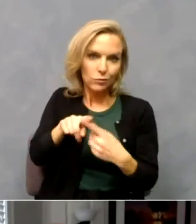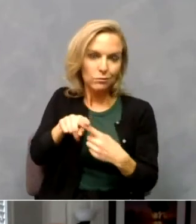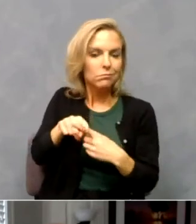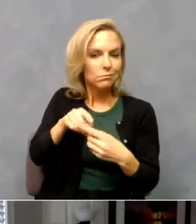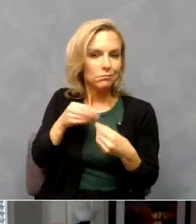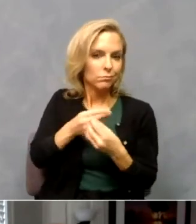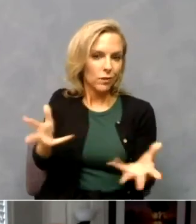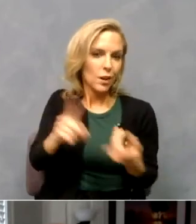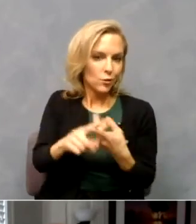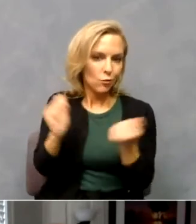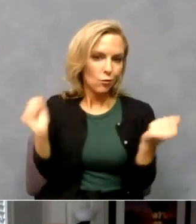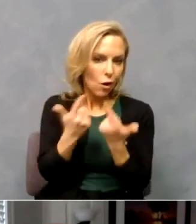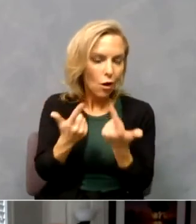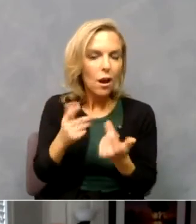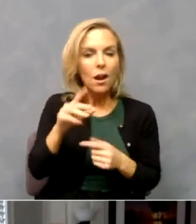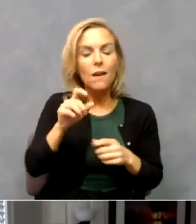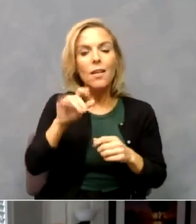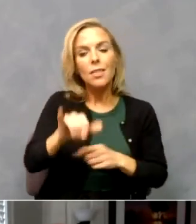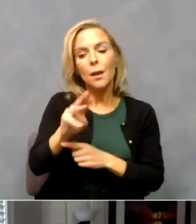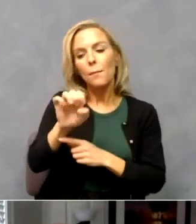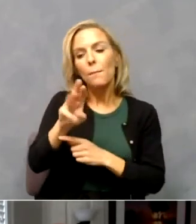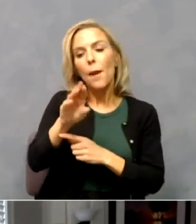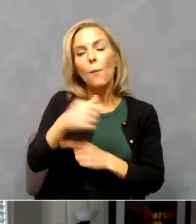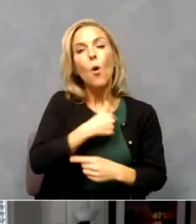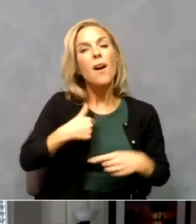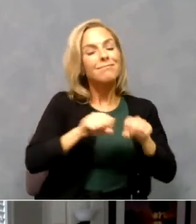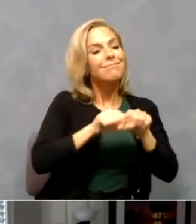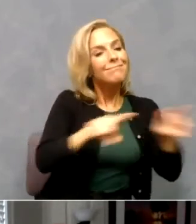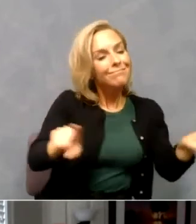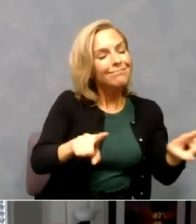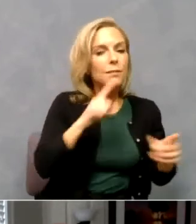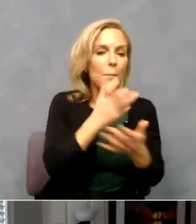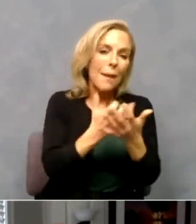begged everyone to be patient and understanding what we ramp this all up.